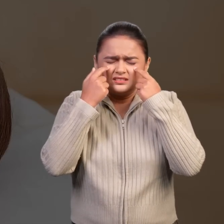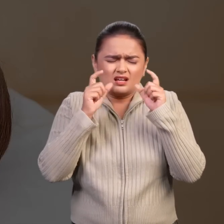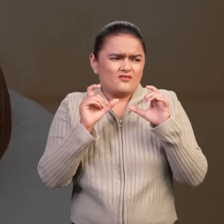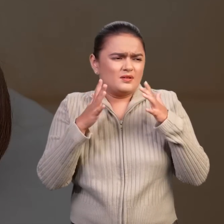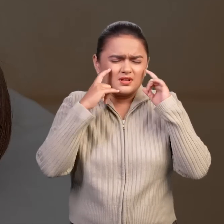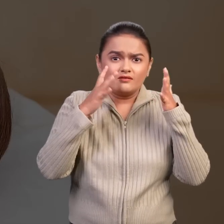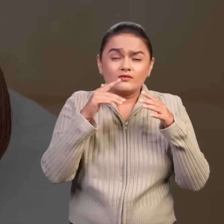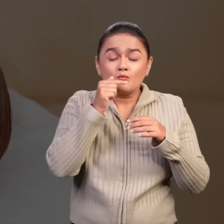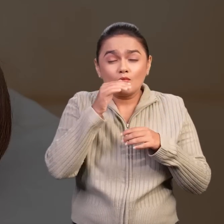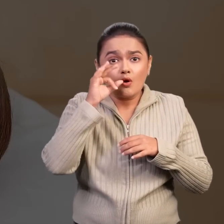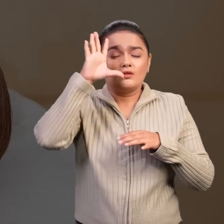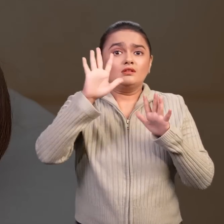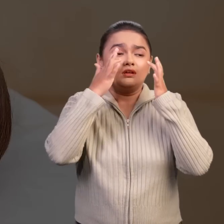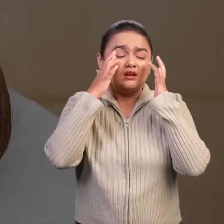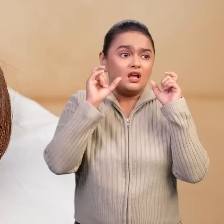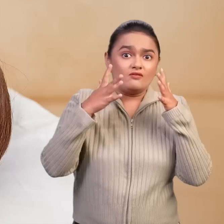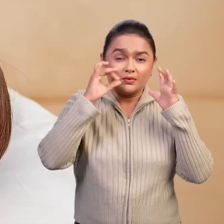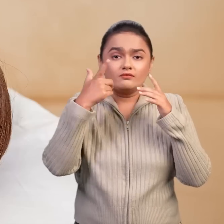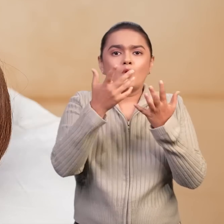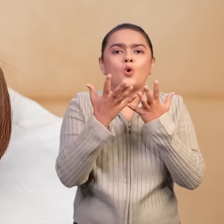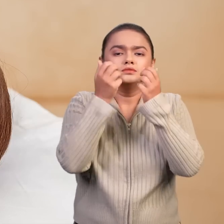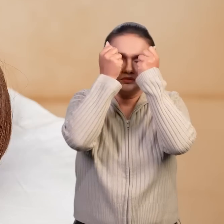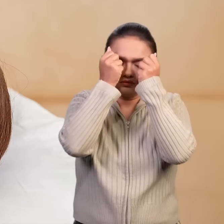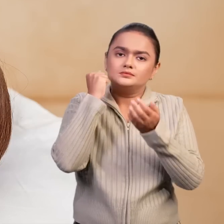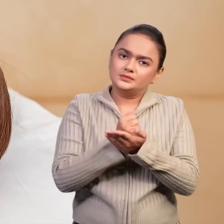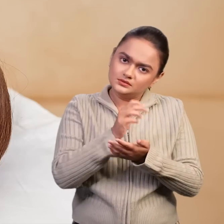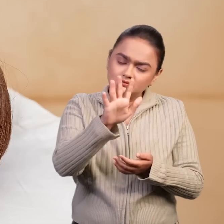around the especially in the morning, I'd be advising a warm compress.